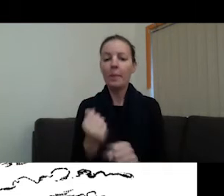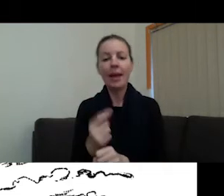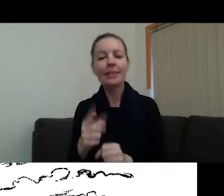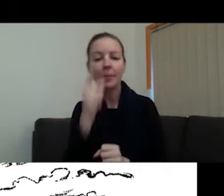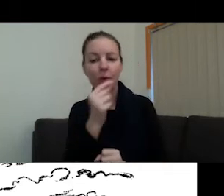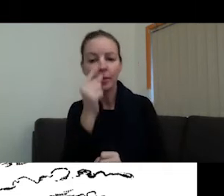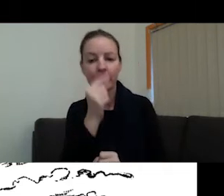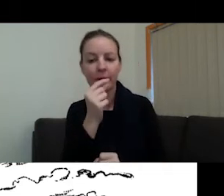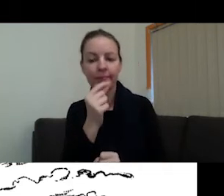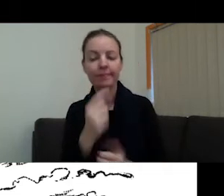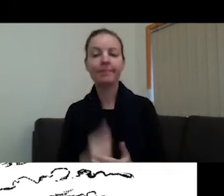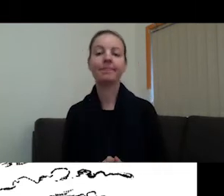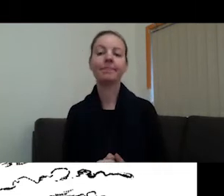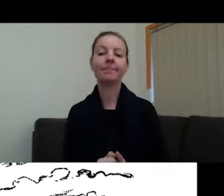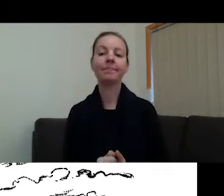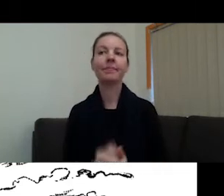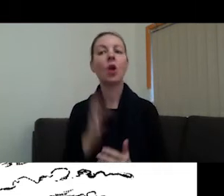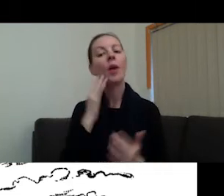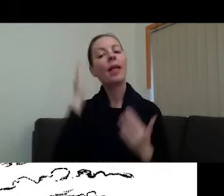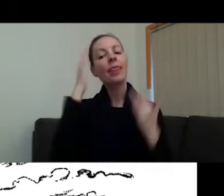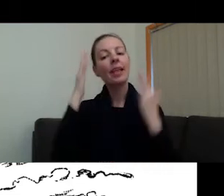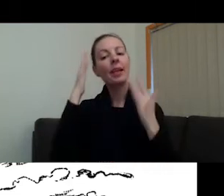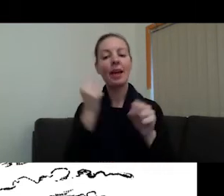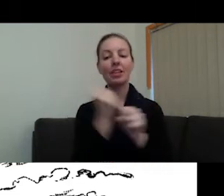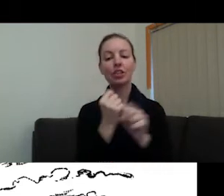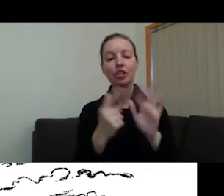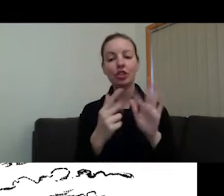leadership in arts communities and organisations, and if we're going to